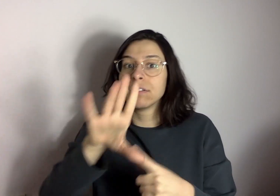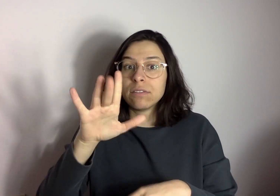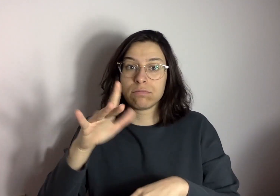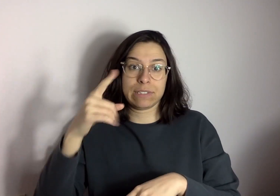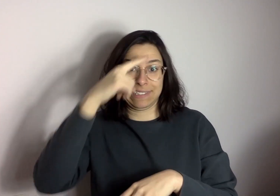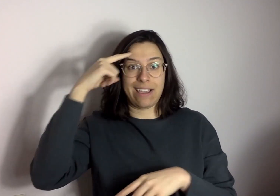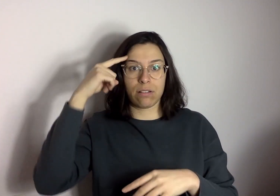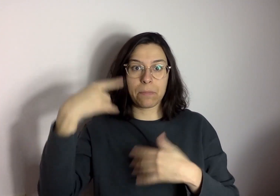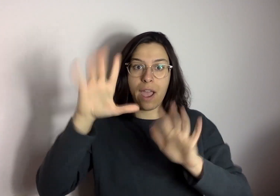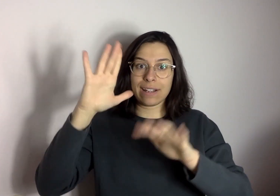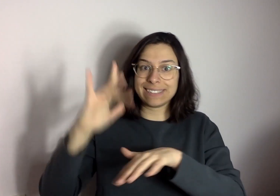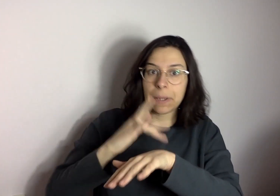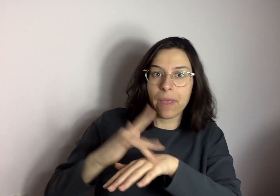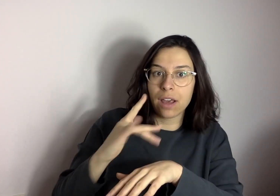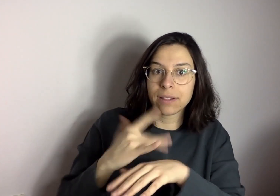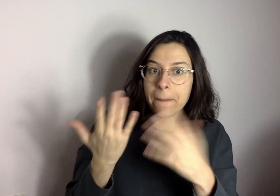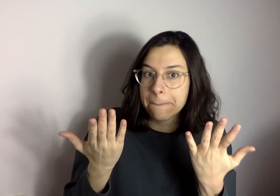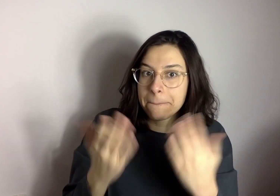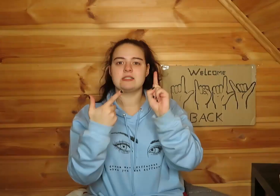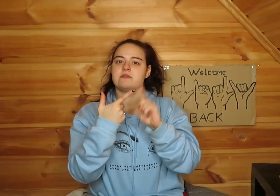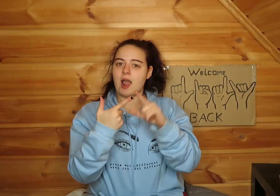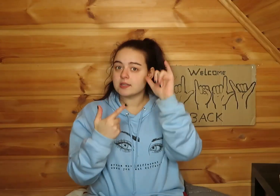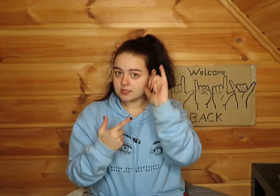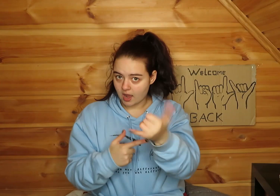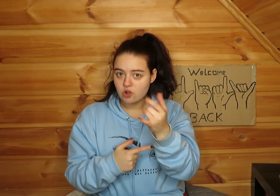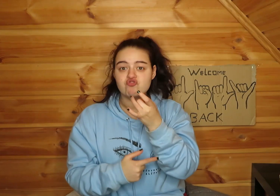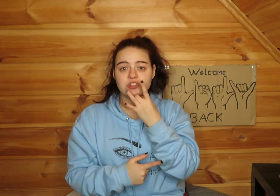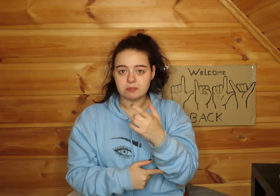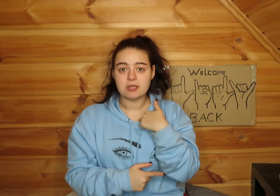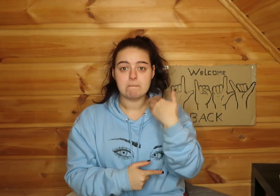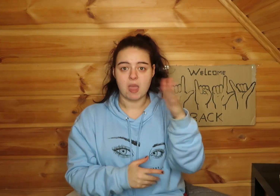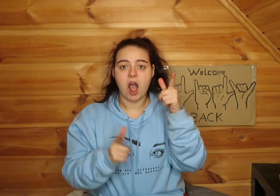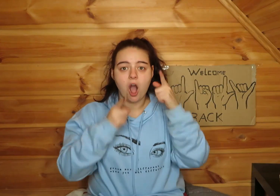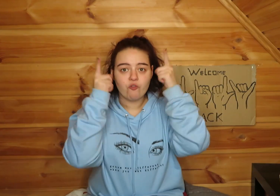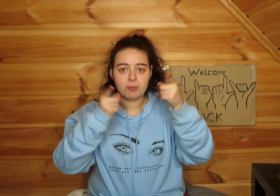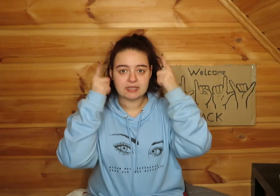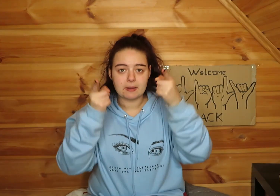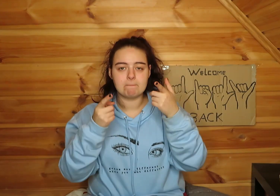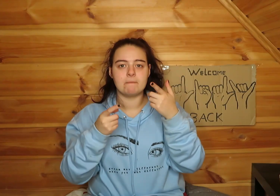and secondly are your other senses more hightened? The answer to the second question is yes. That is true. I am more alert.